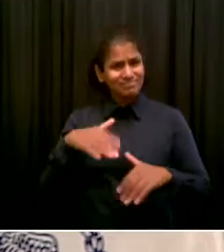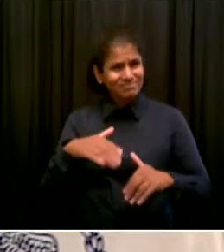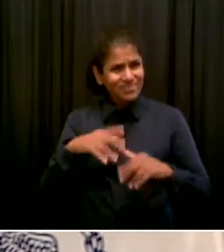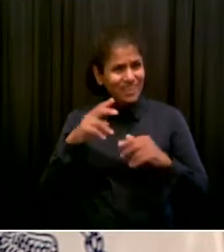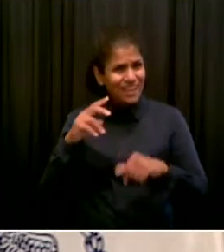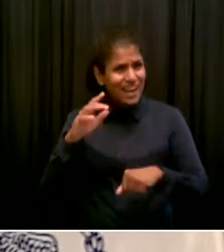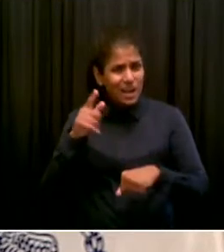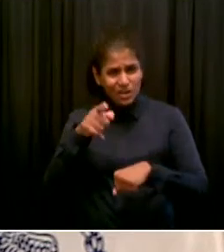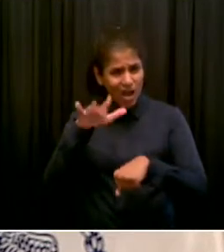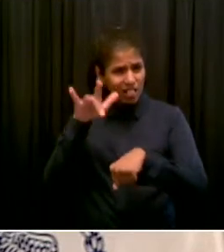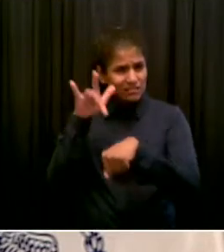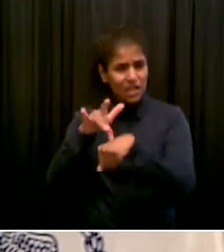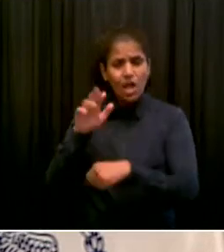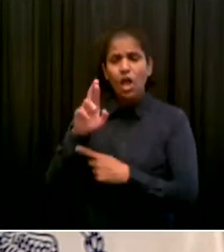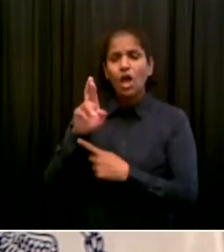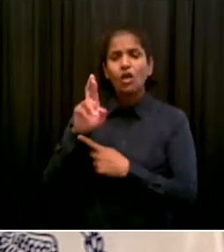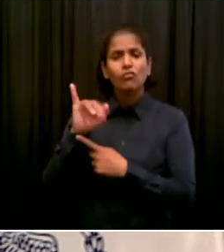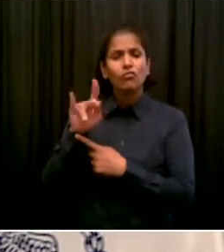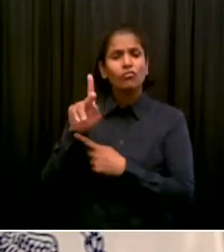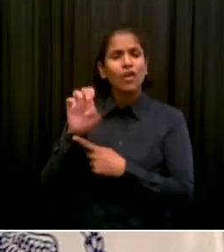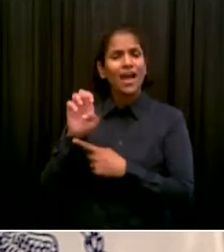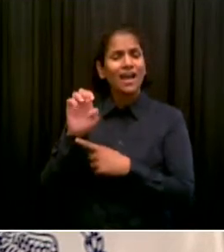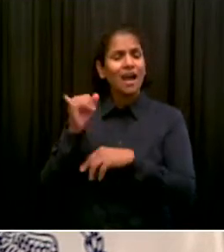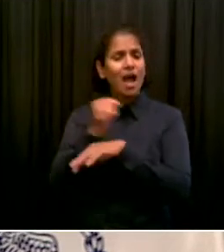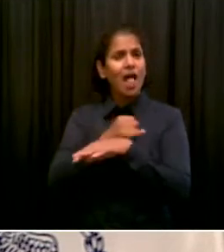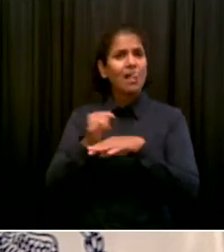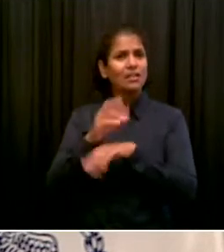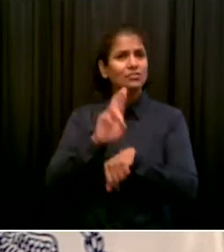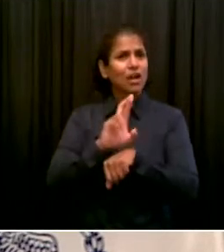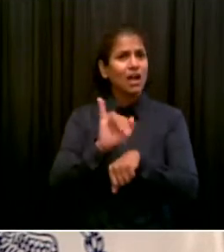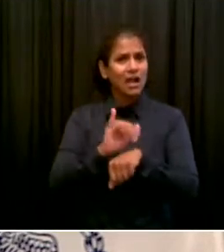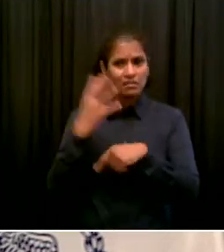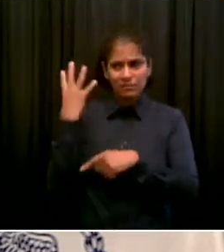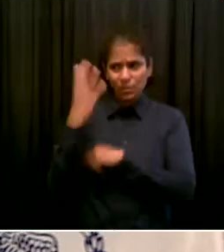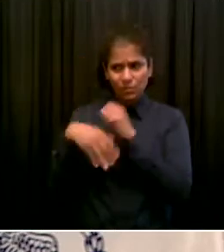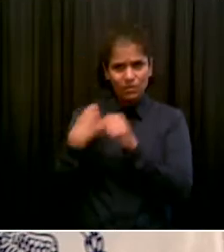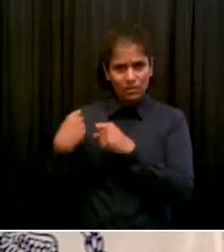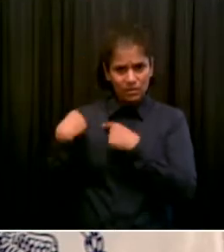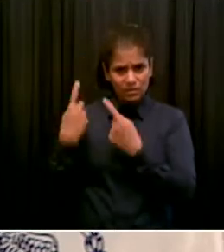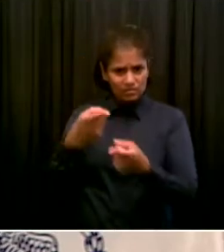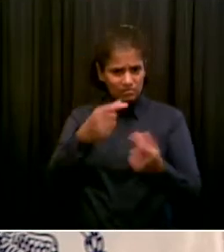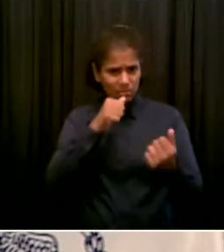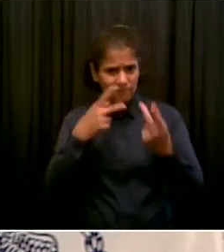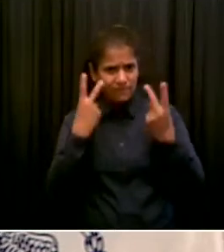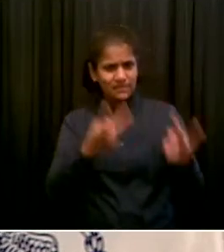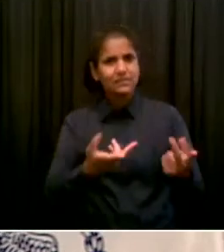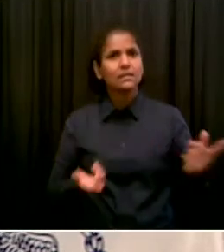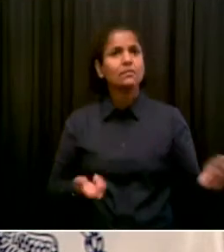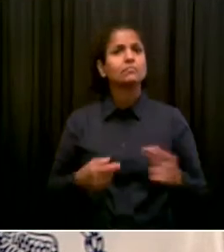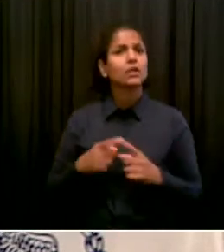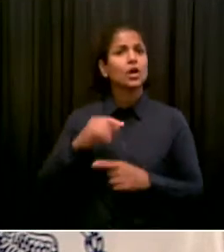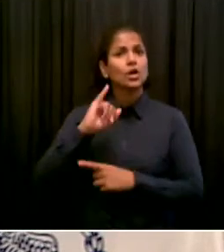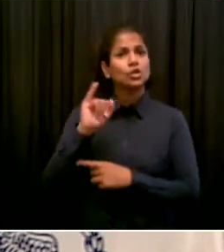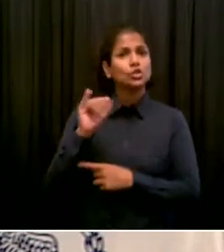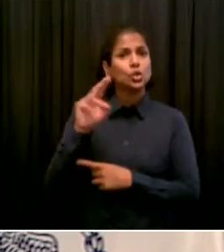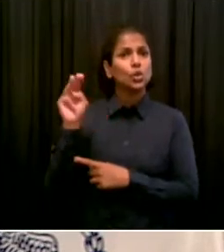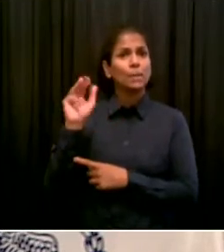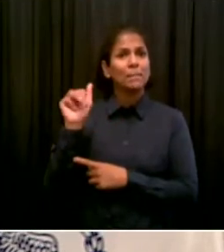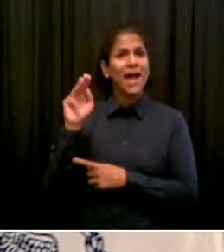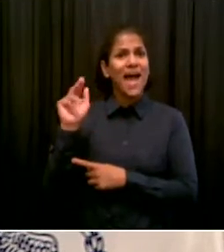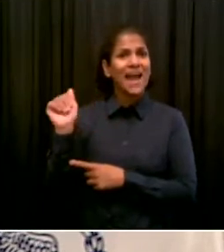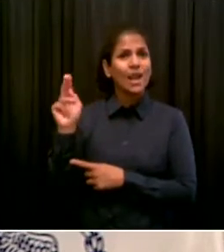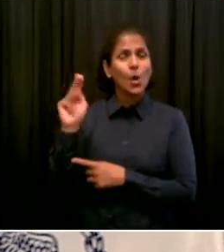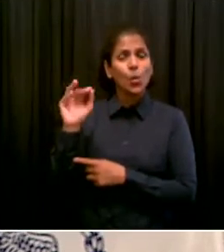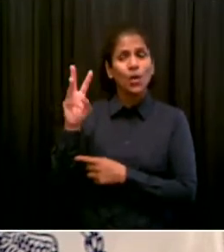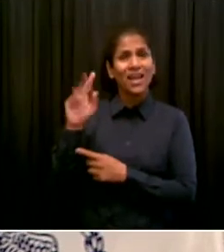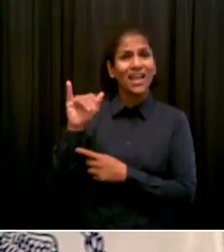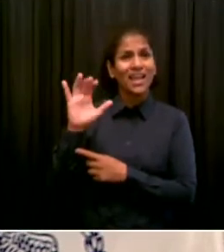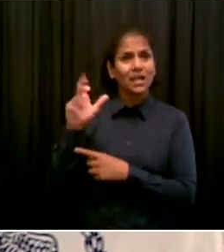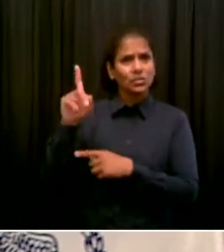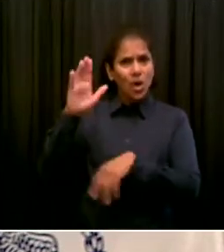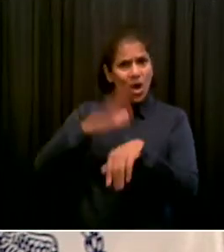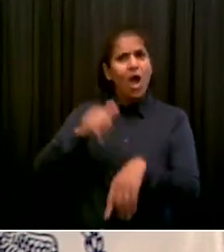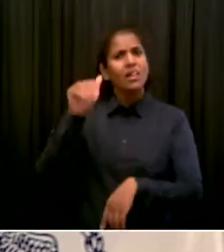NEW YORK TIMES.